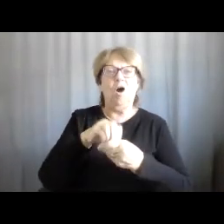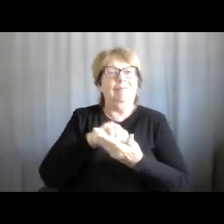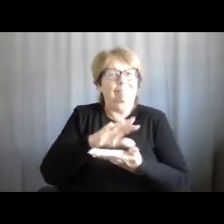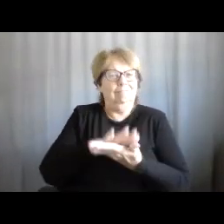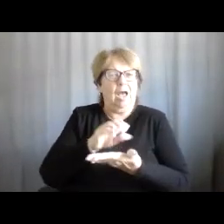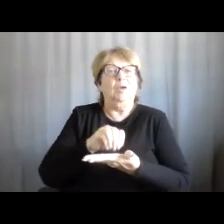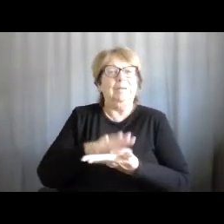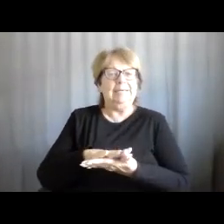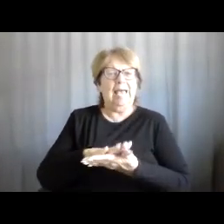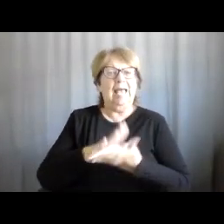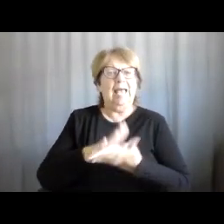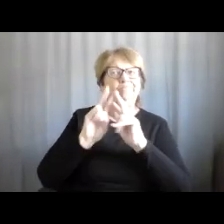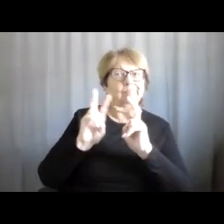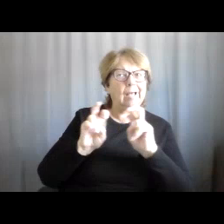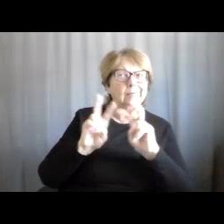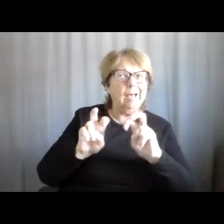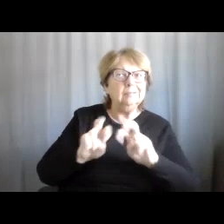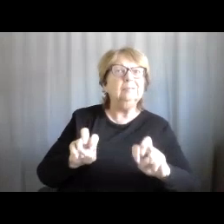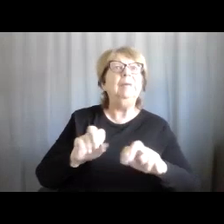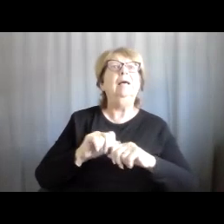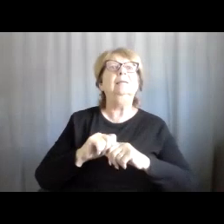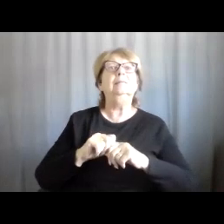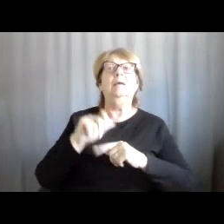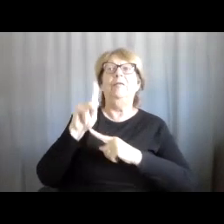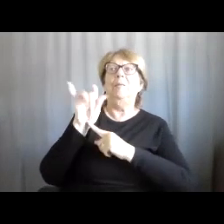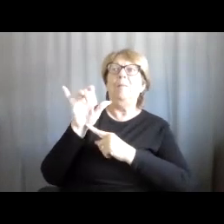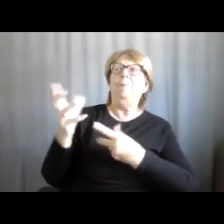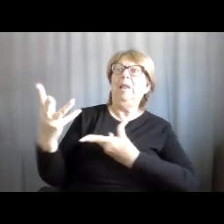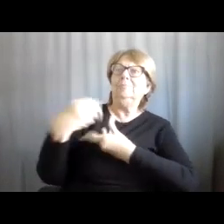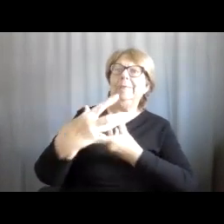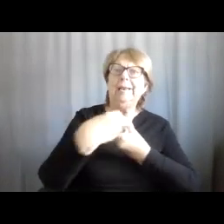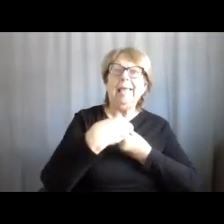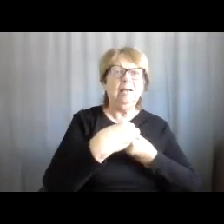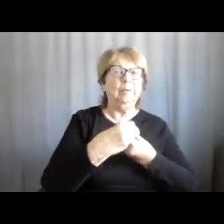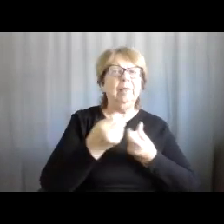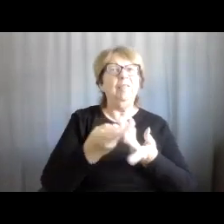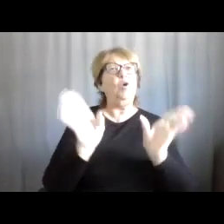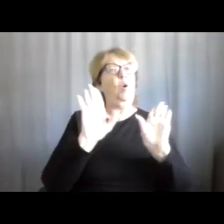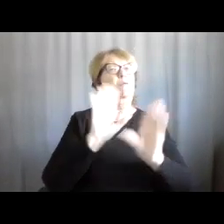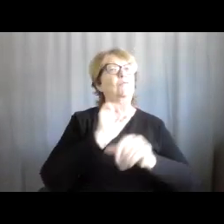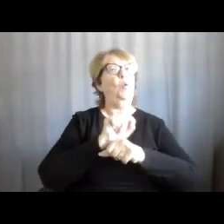assessments, public engagement, and the overall work of the transition plan.